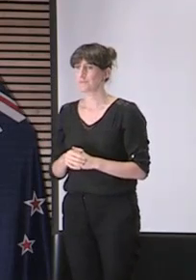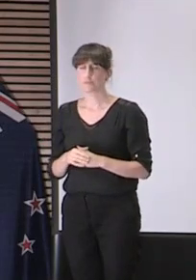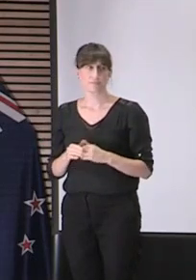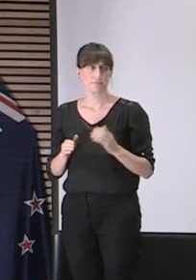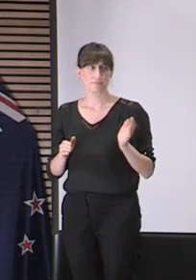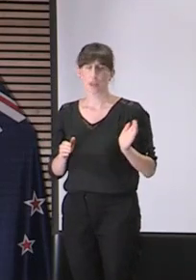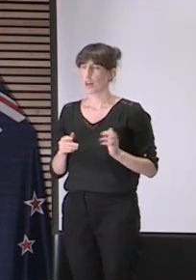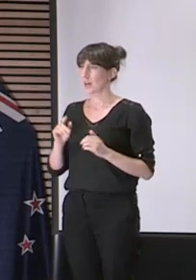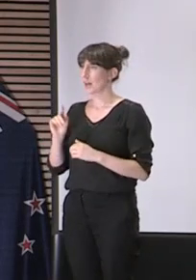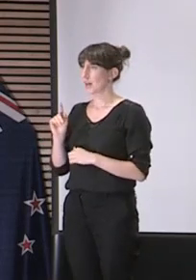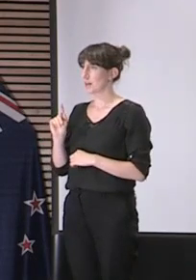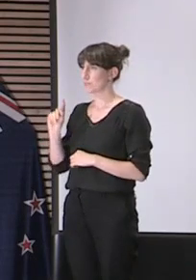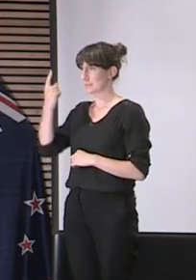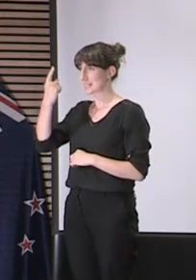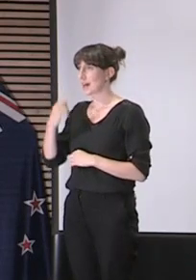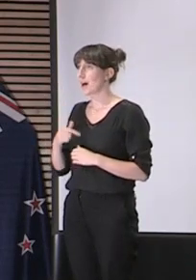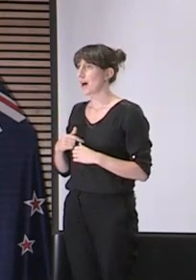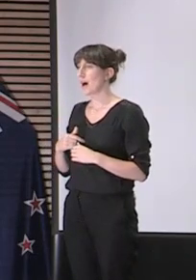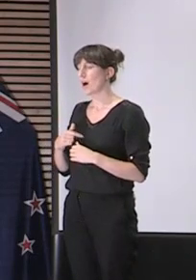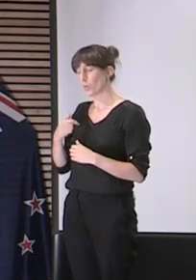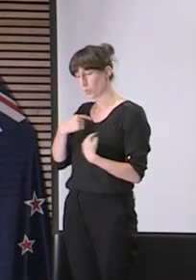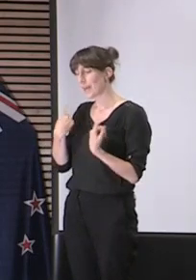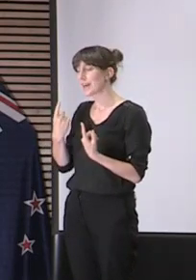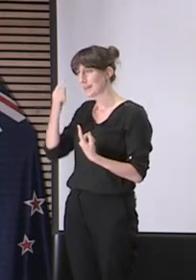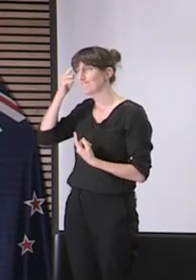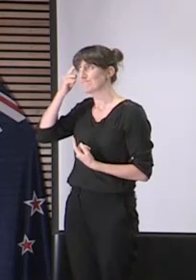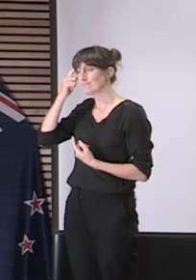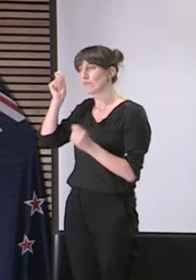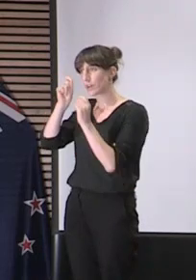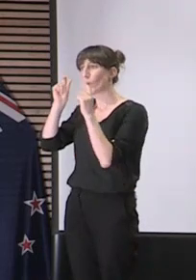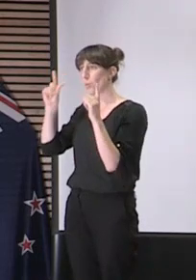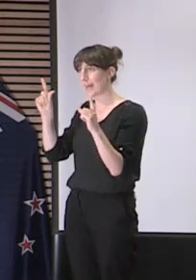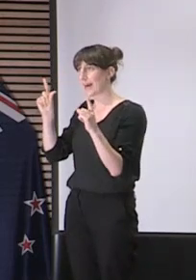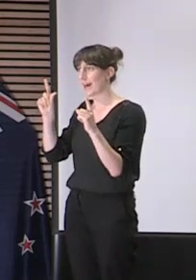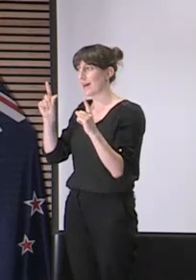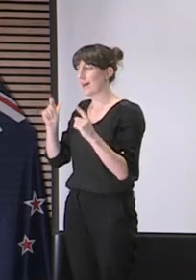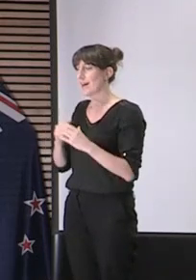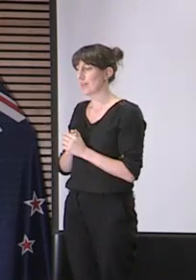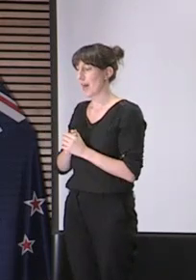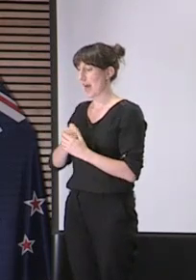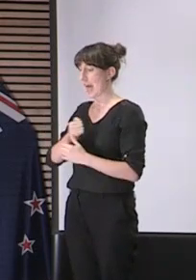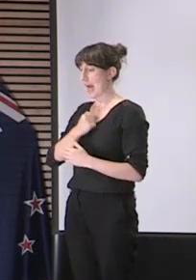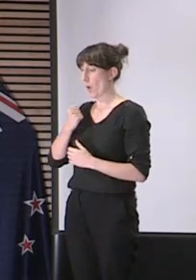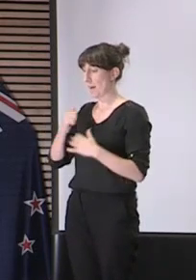iwi leaders and so on but it should be under constant reslew. PRIME MINISTER JACINDA